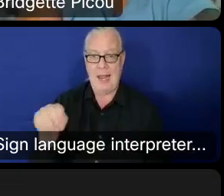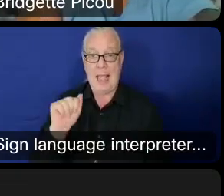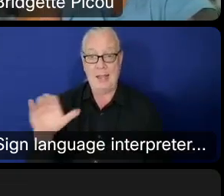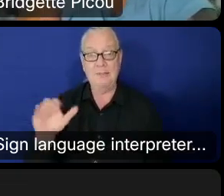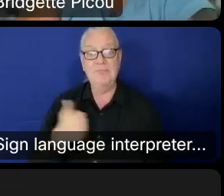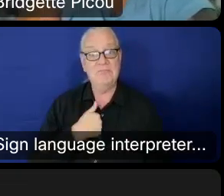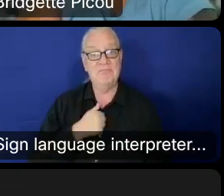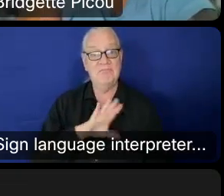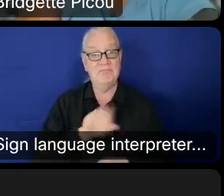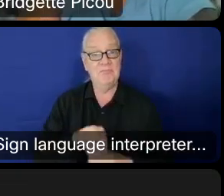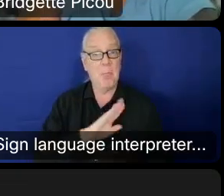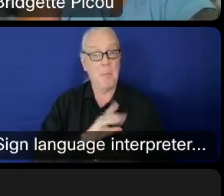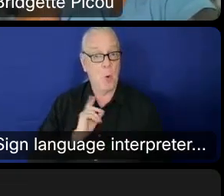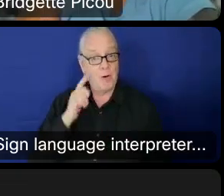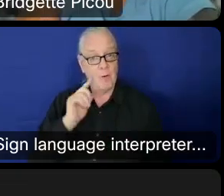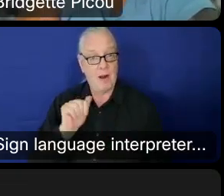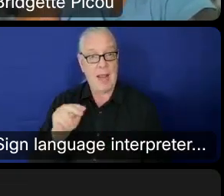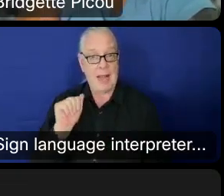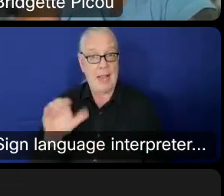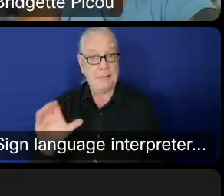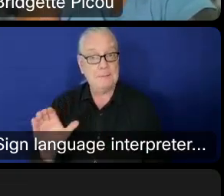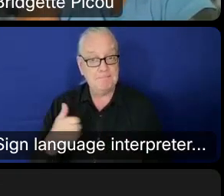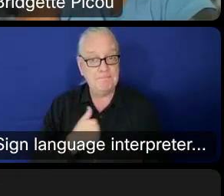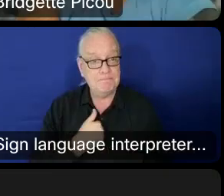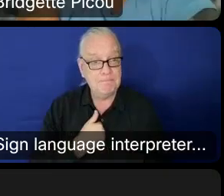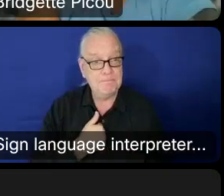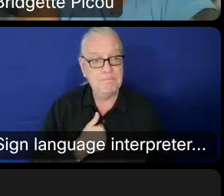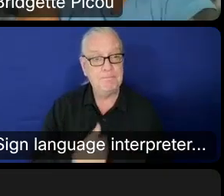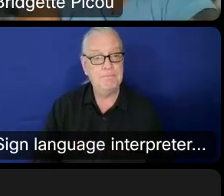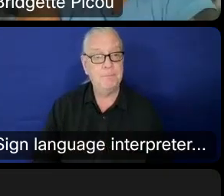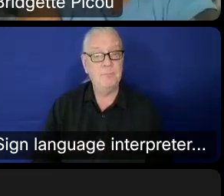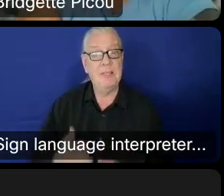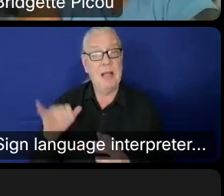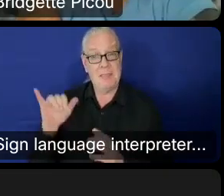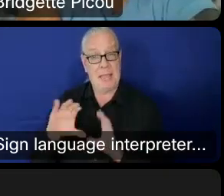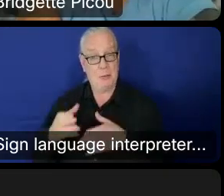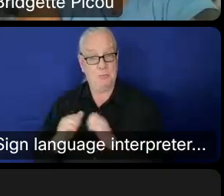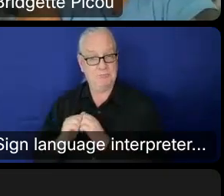board of directors of ANAC. ANAC was started early on in the